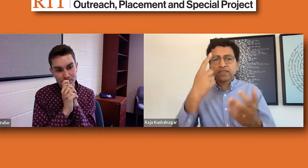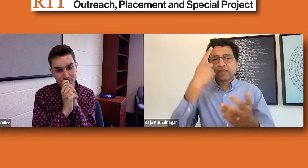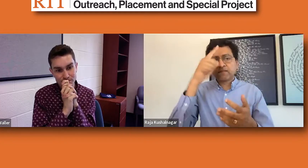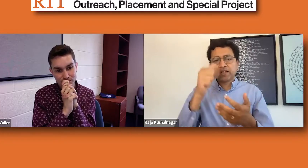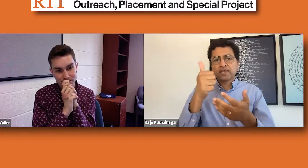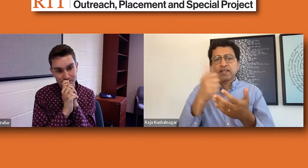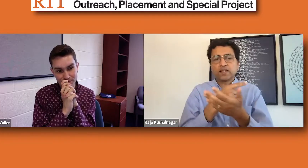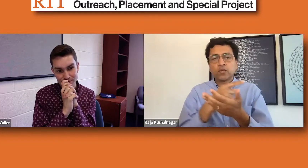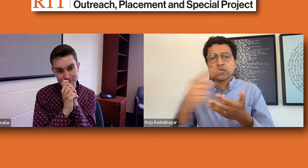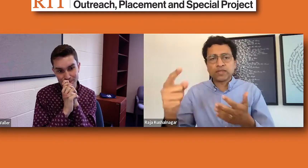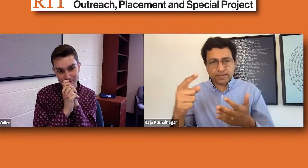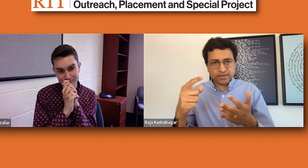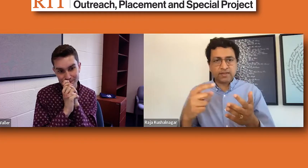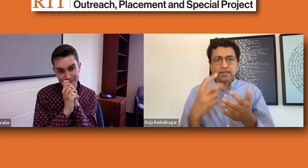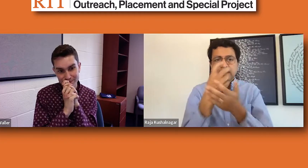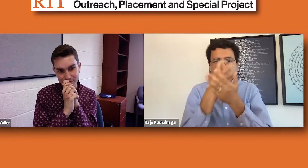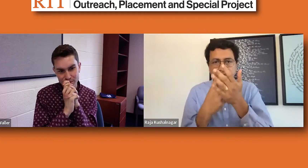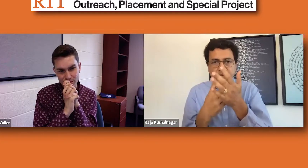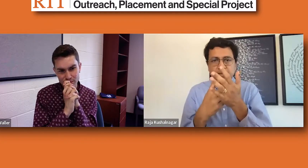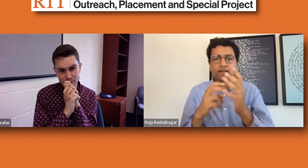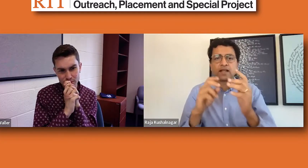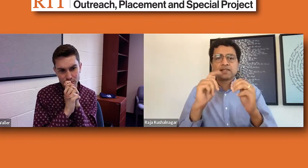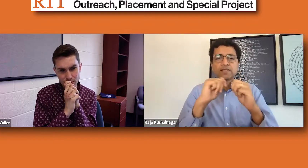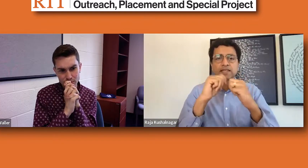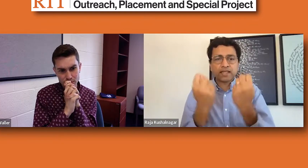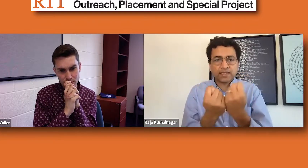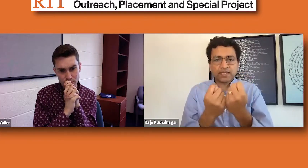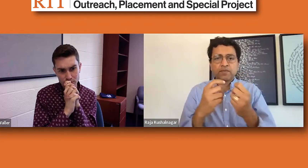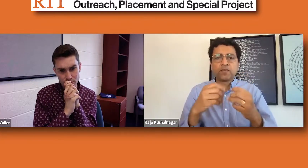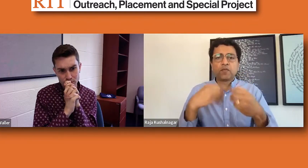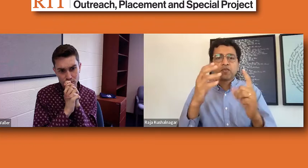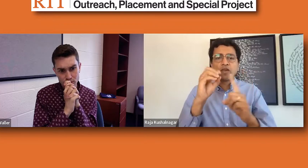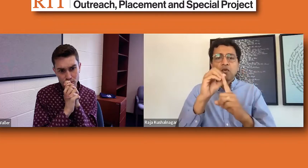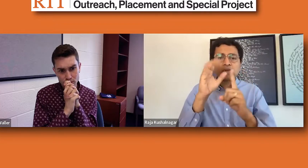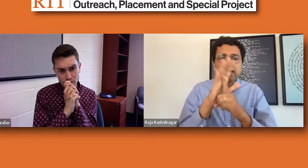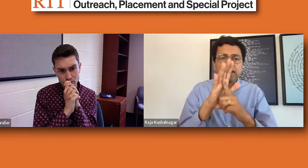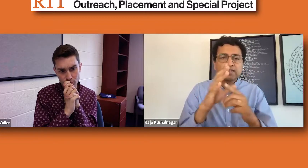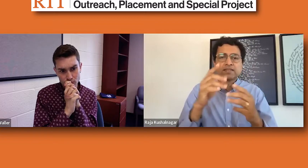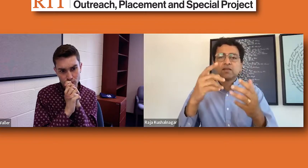provide them remembered for ten weeks, so they get the full immersion experience on the team.